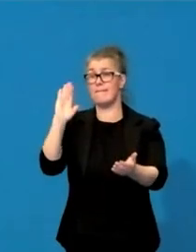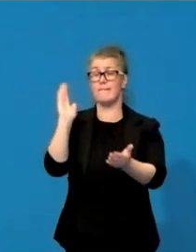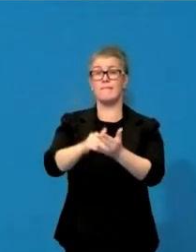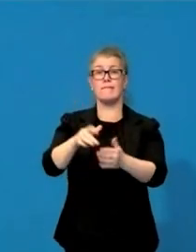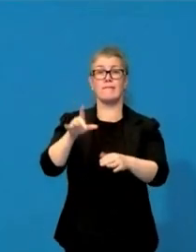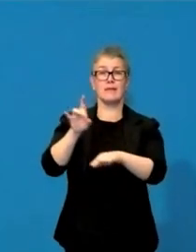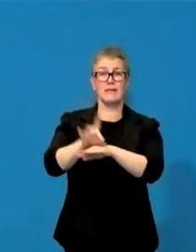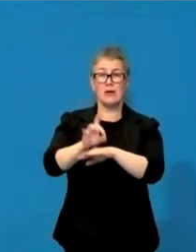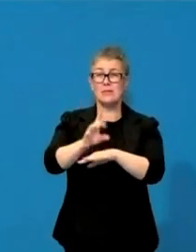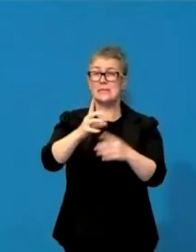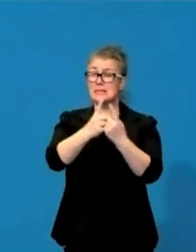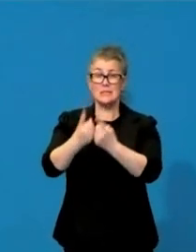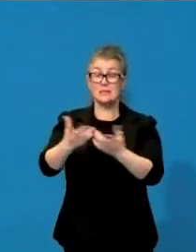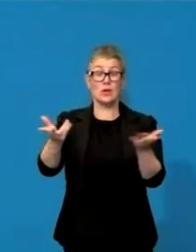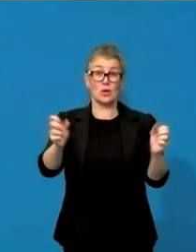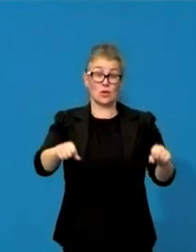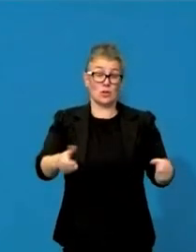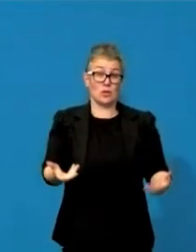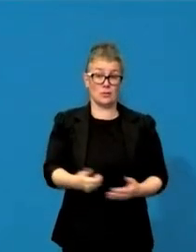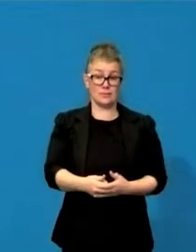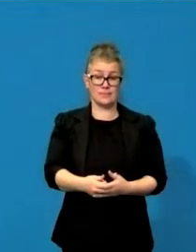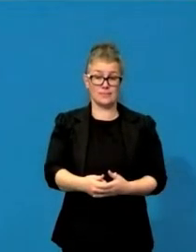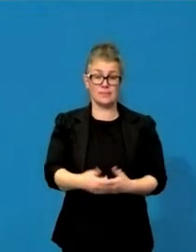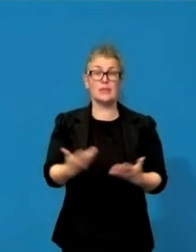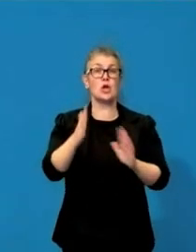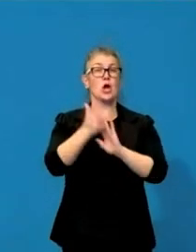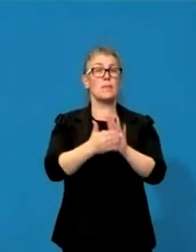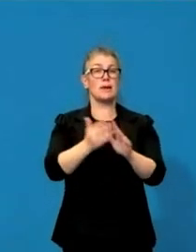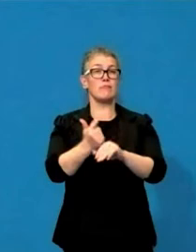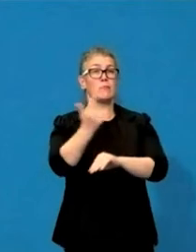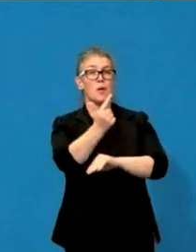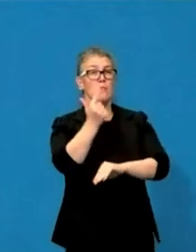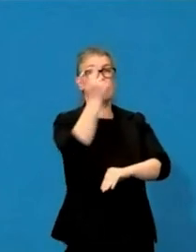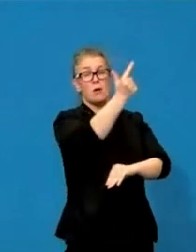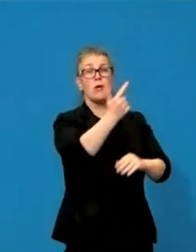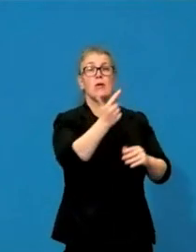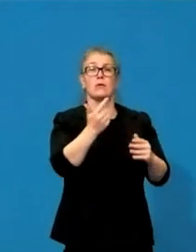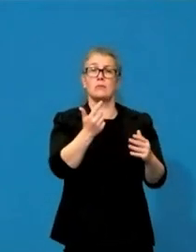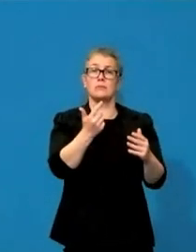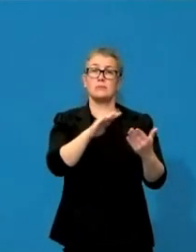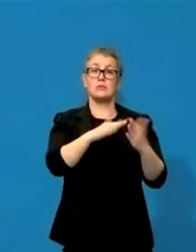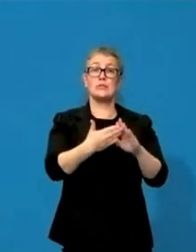So, yeah. MS TARRAGO: So, they treat remote and very remote communities differently from